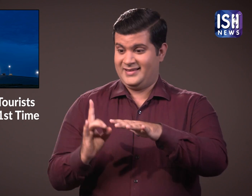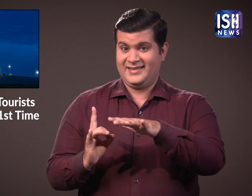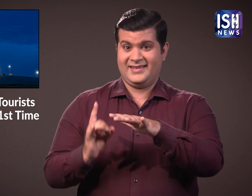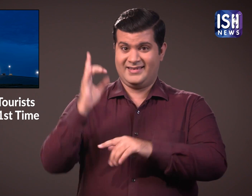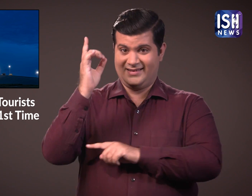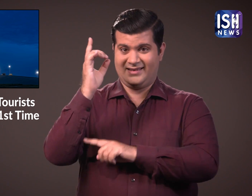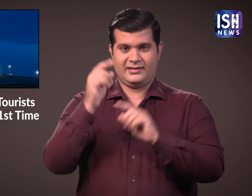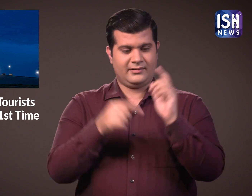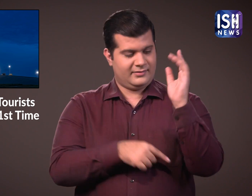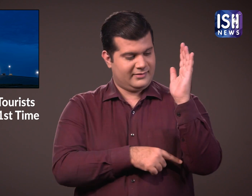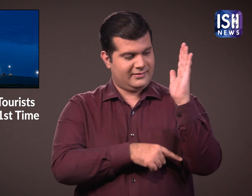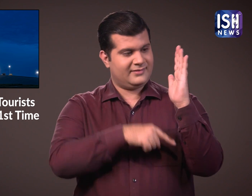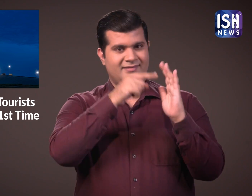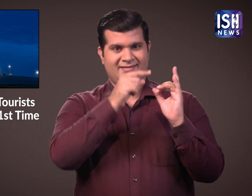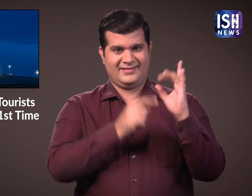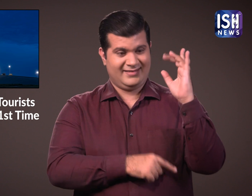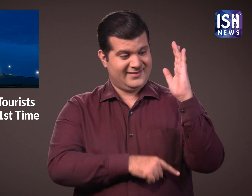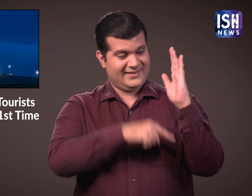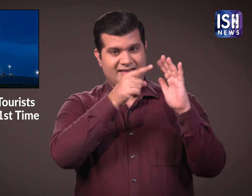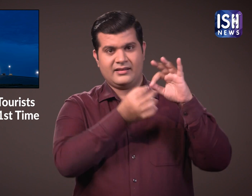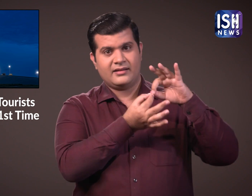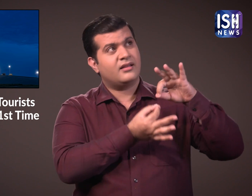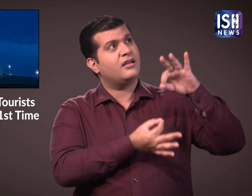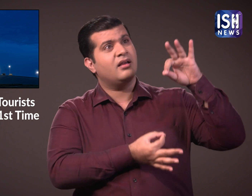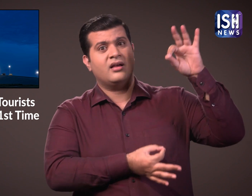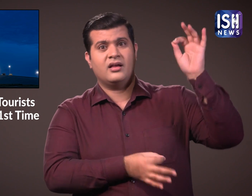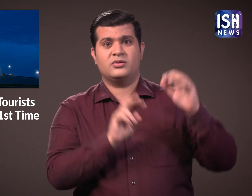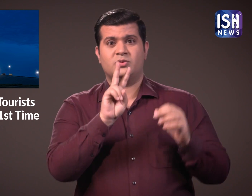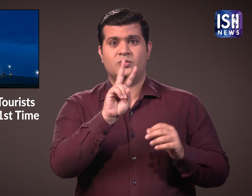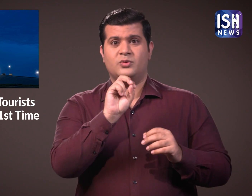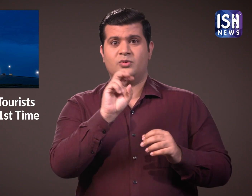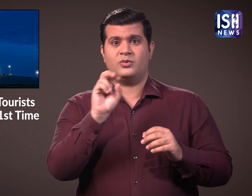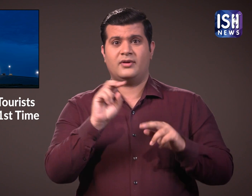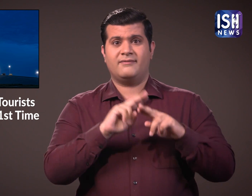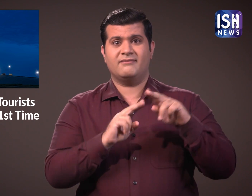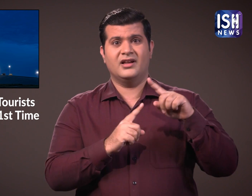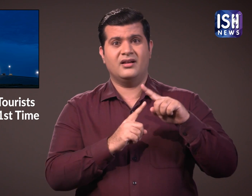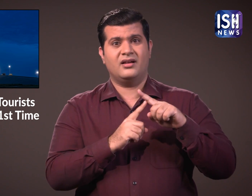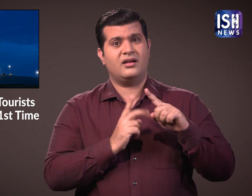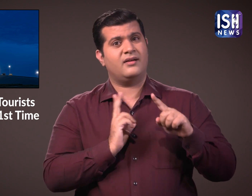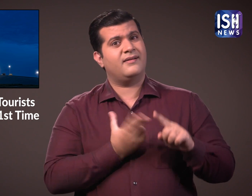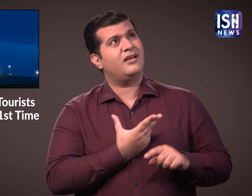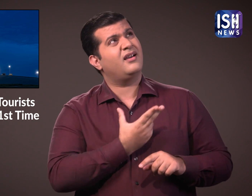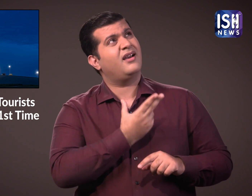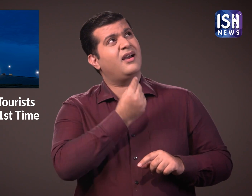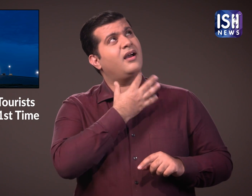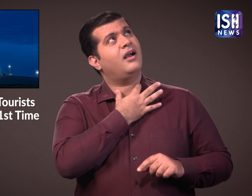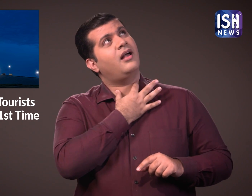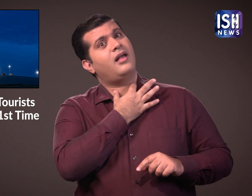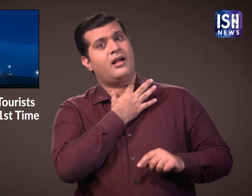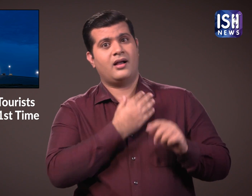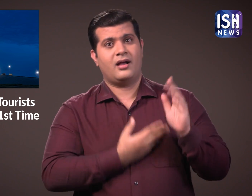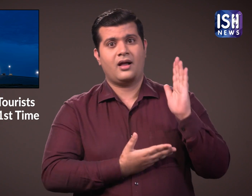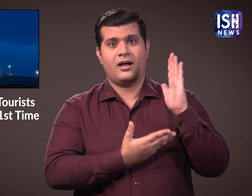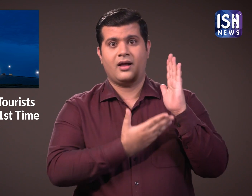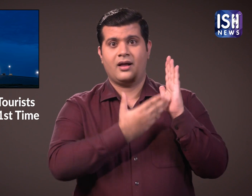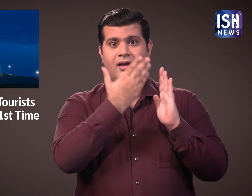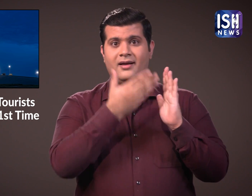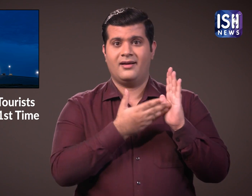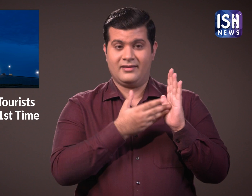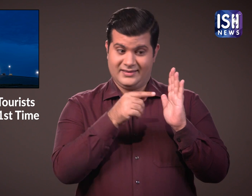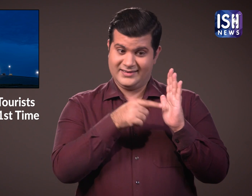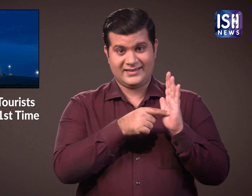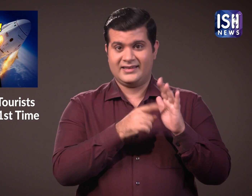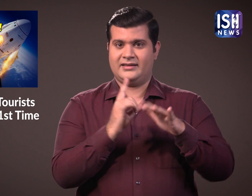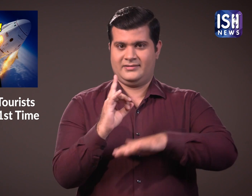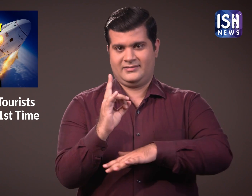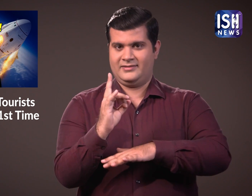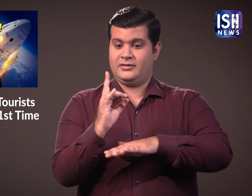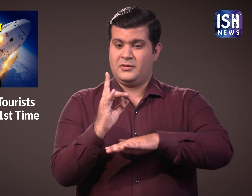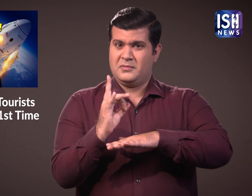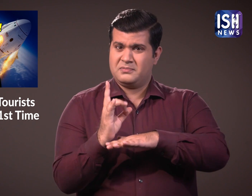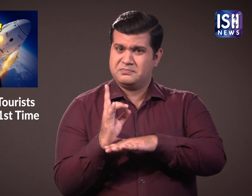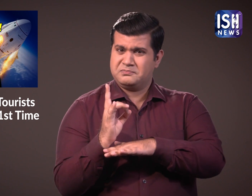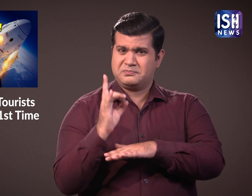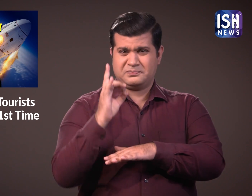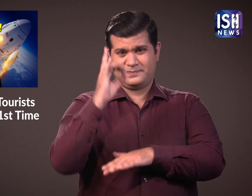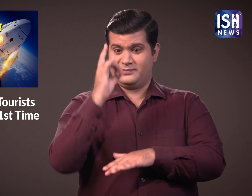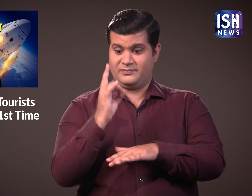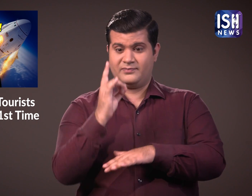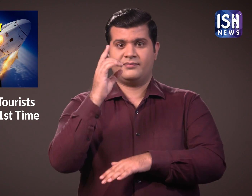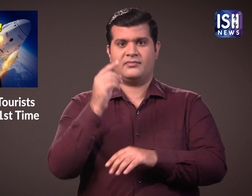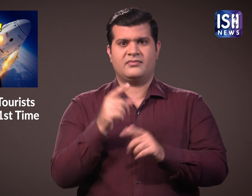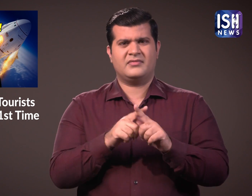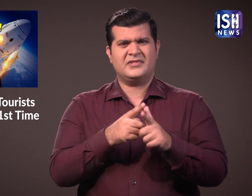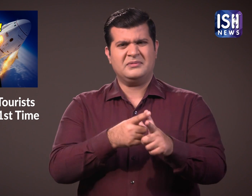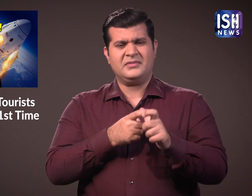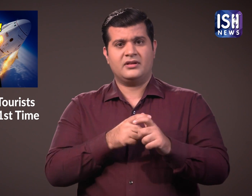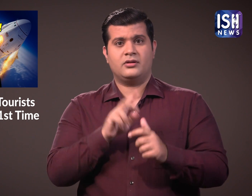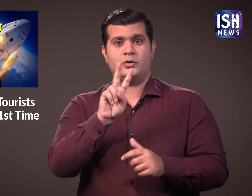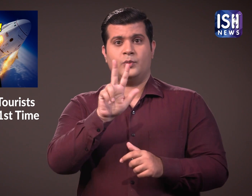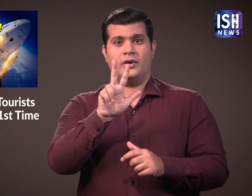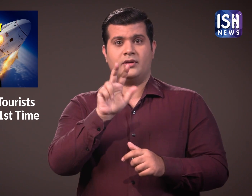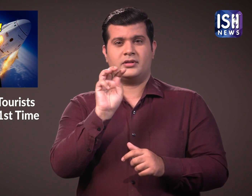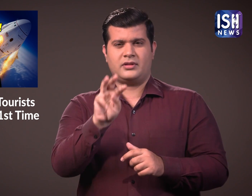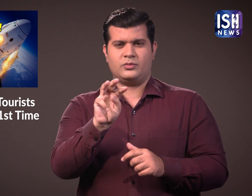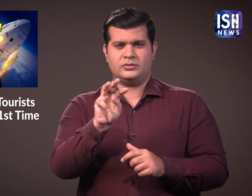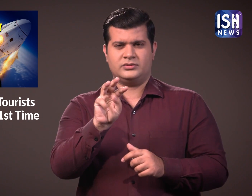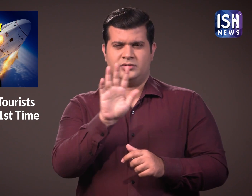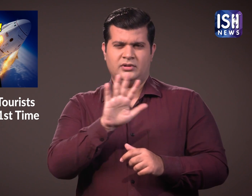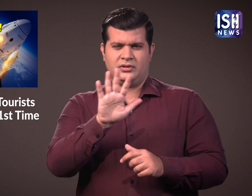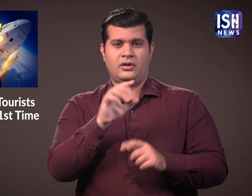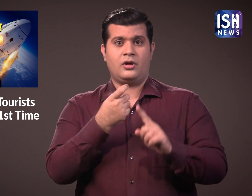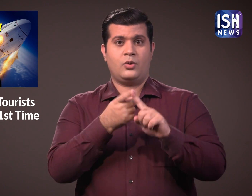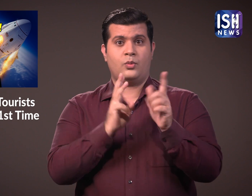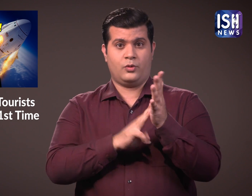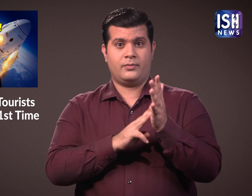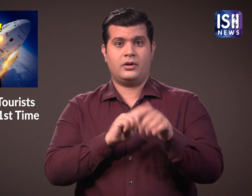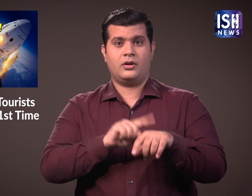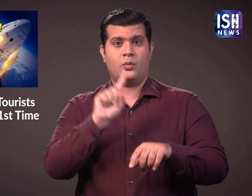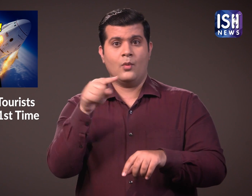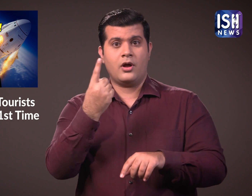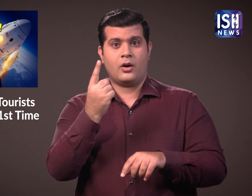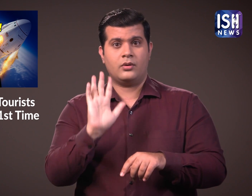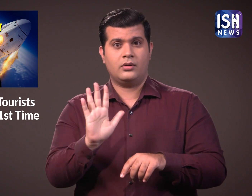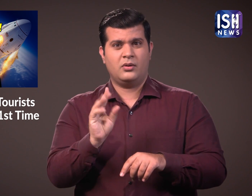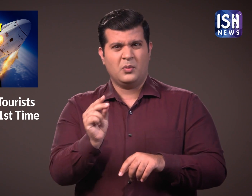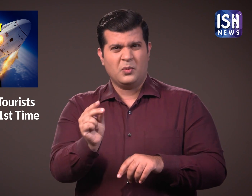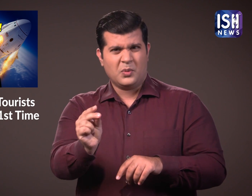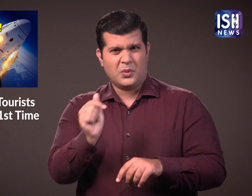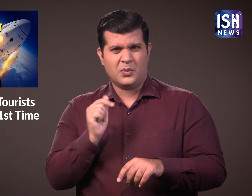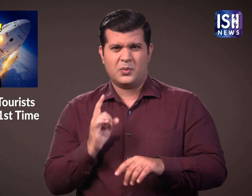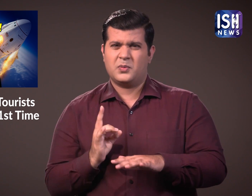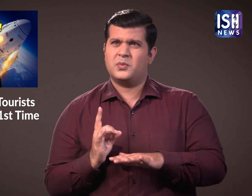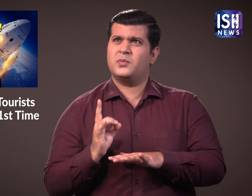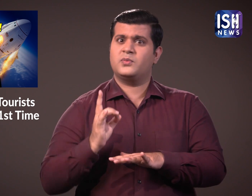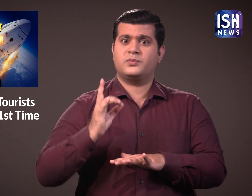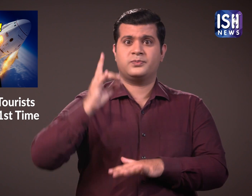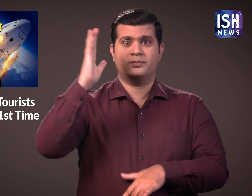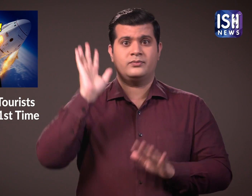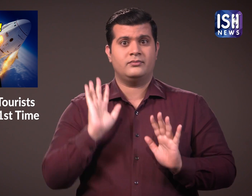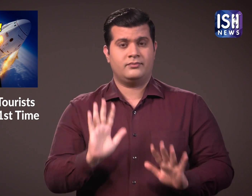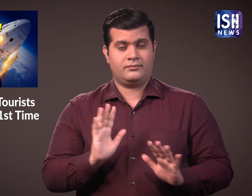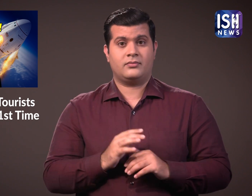The rocket was 200-feet long and had a speed of approximately 28,000 km/hr.